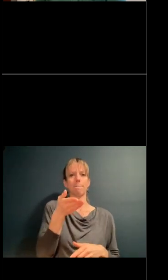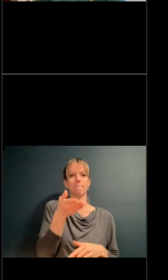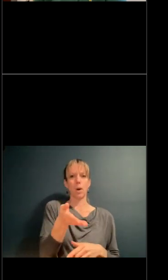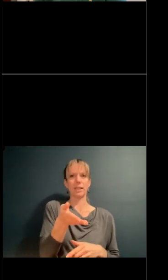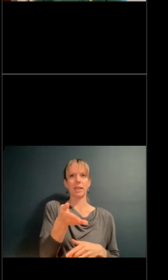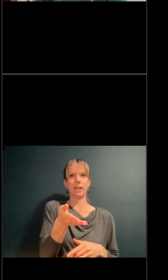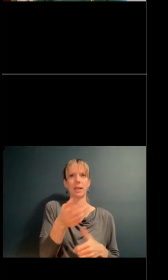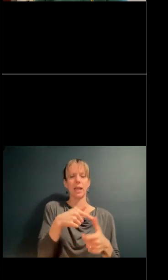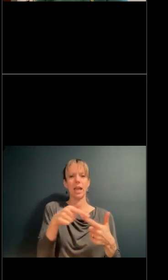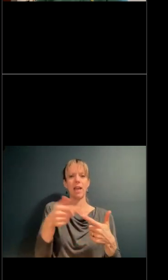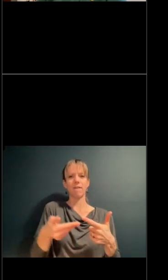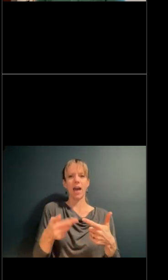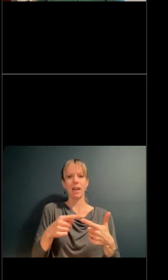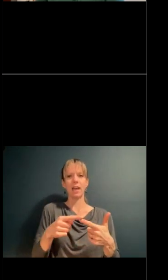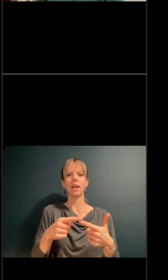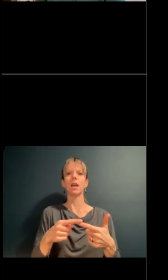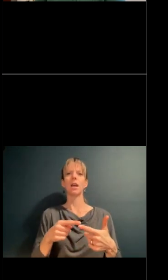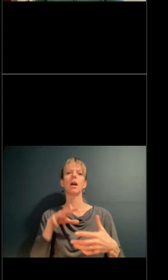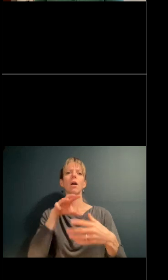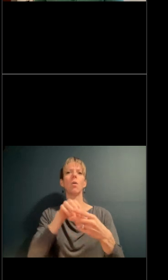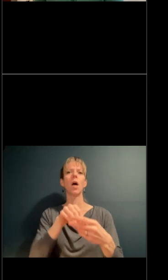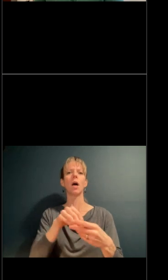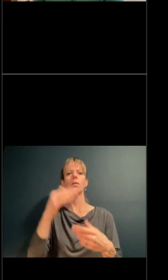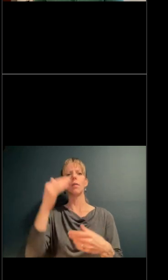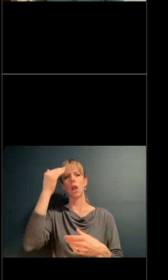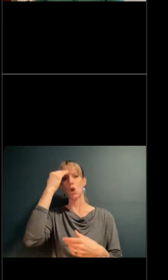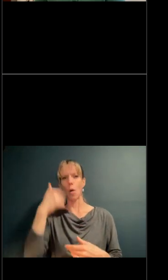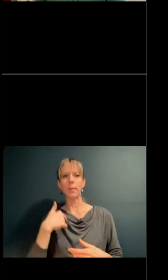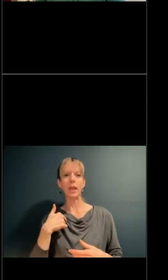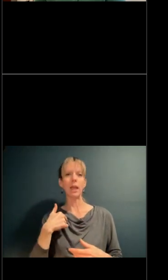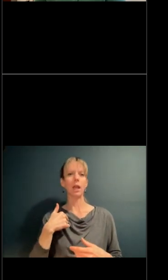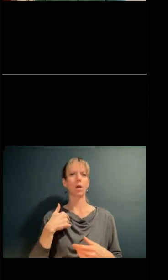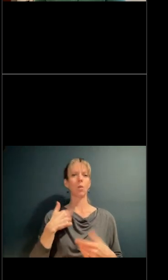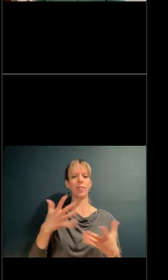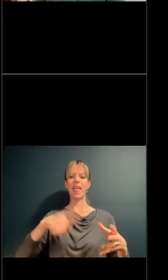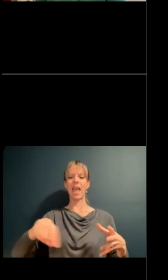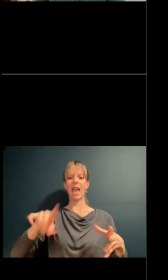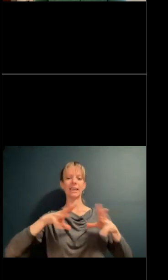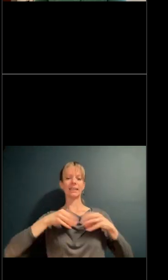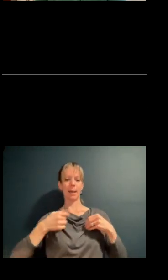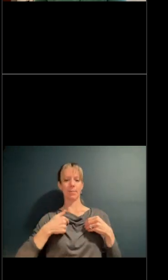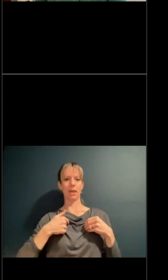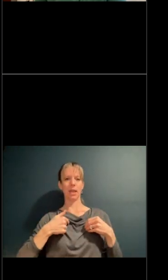when I'm welcomed and when I am known. When I am accepted and when I am supported.